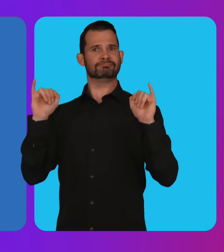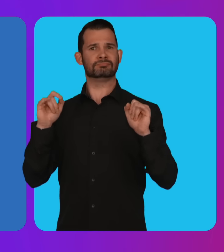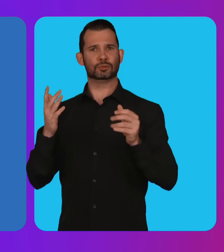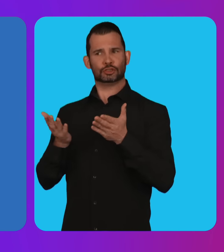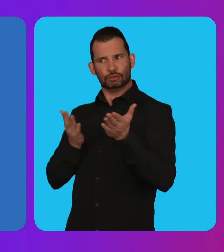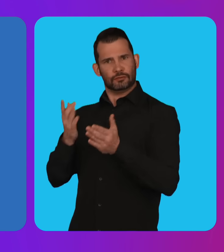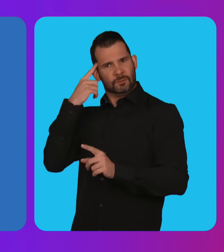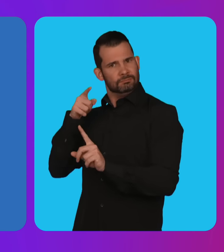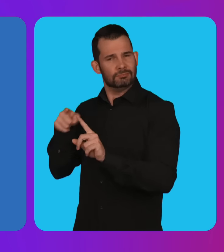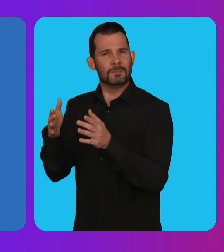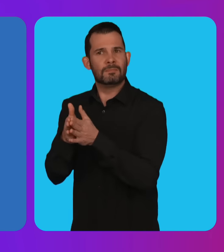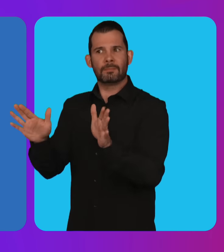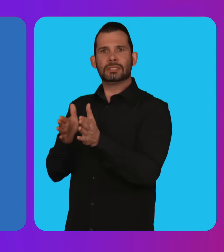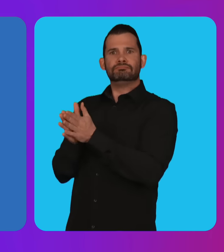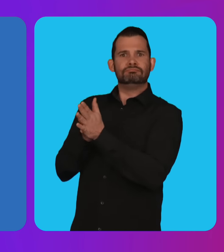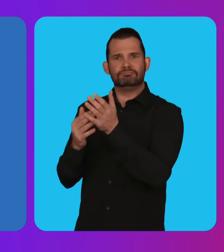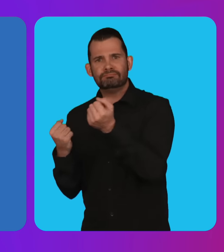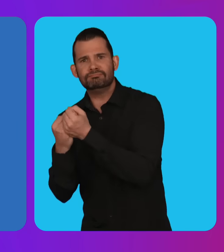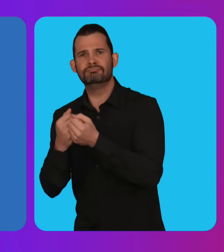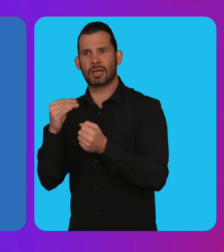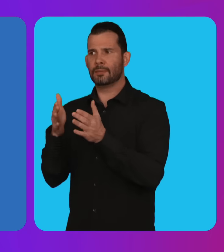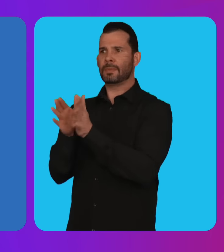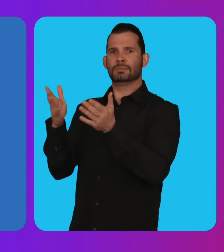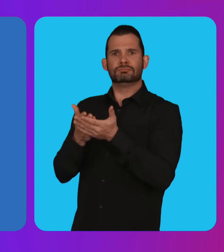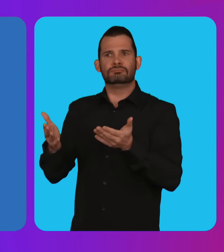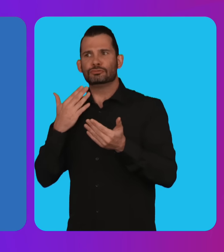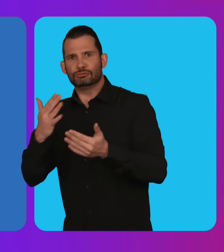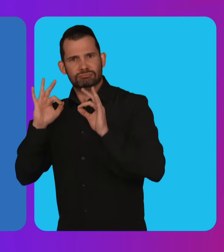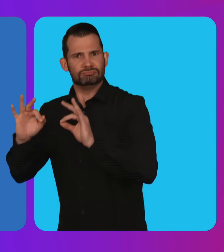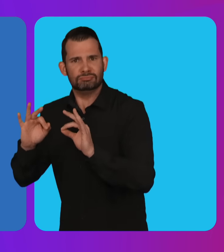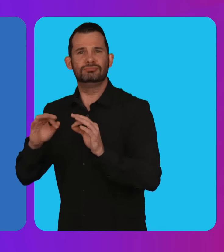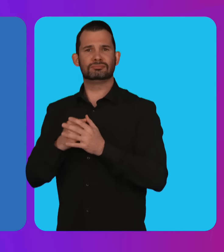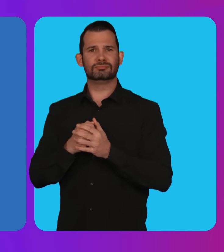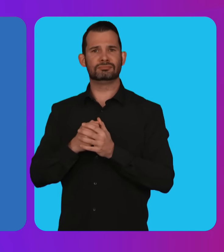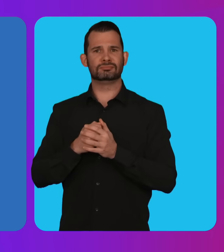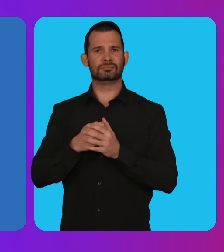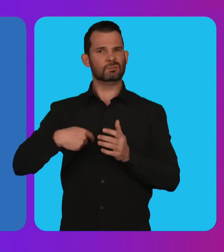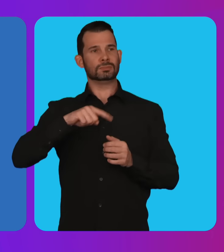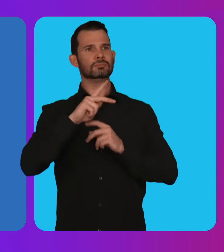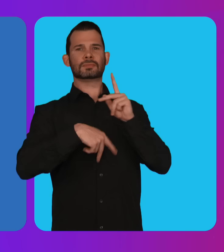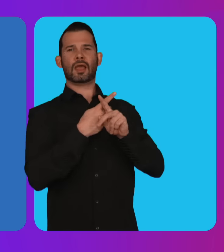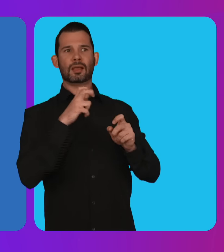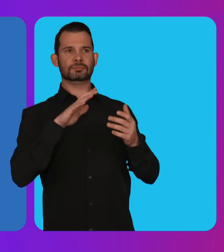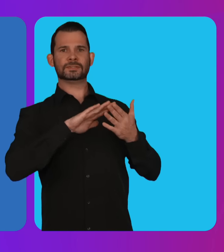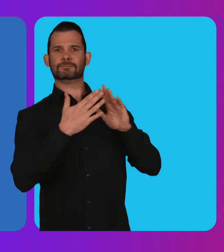and serves the public interest and the public good. We are a form of civic infrastructure.